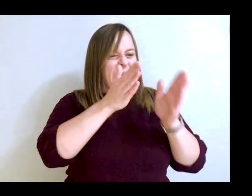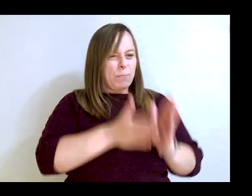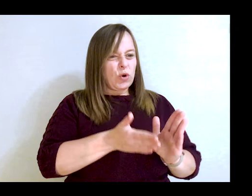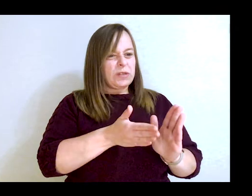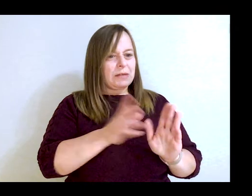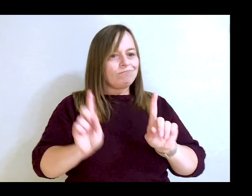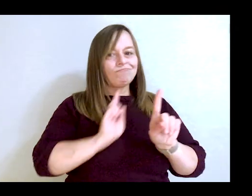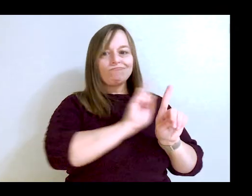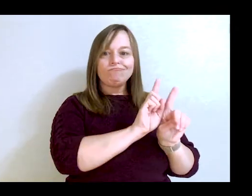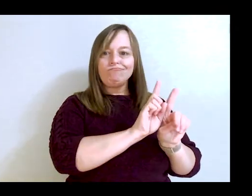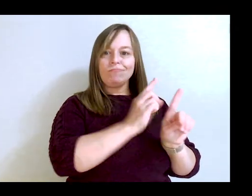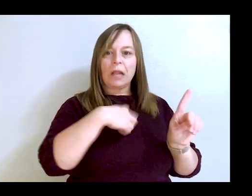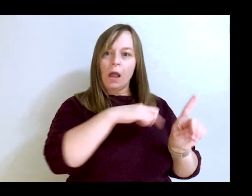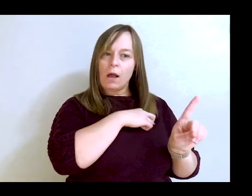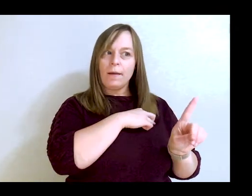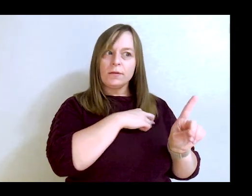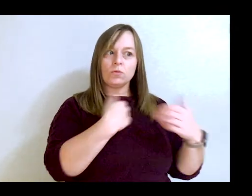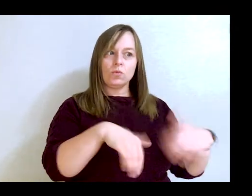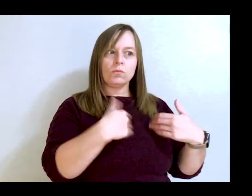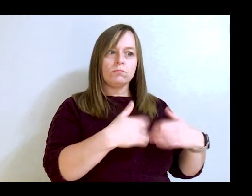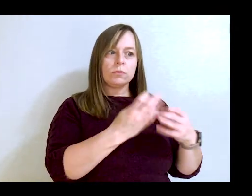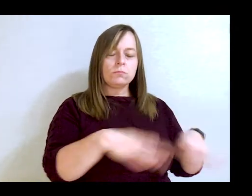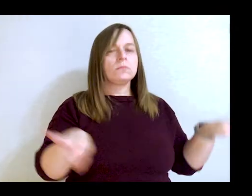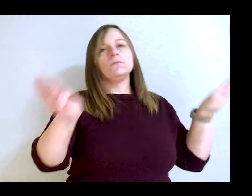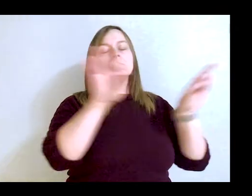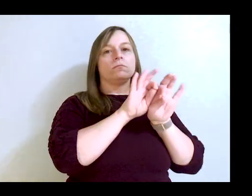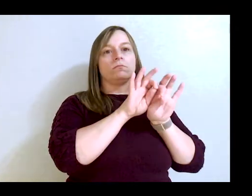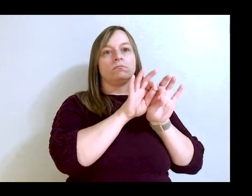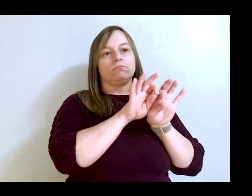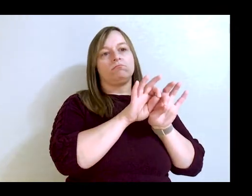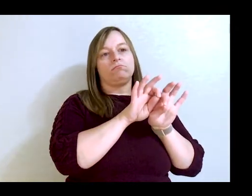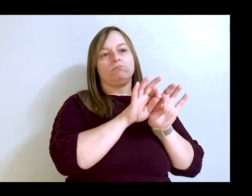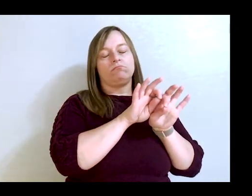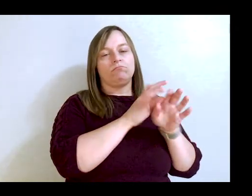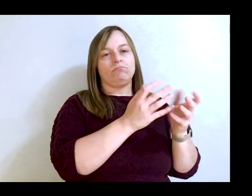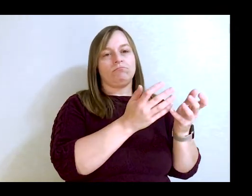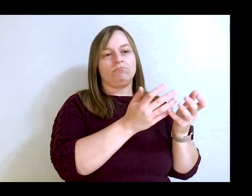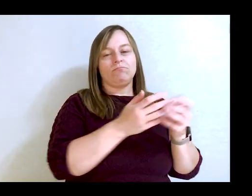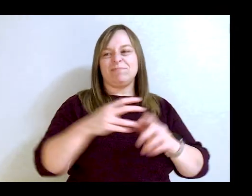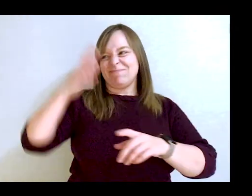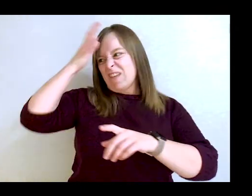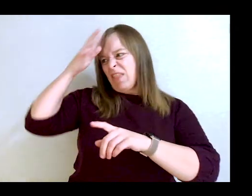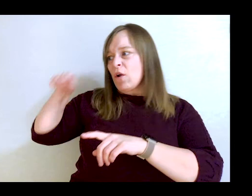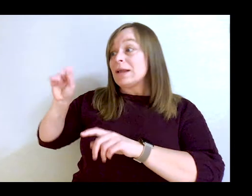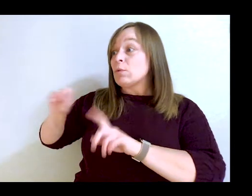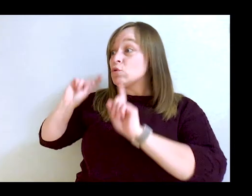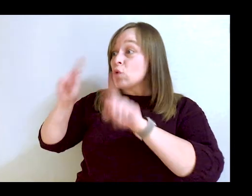that person there was incredibly you know.... R: Because when you go to something